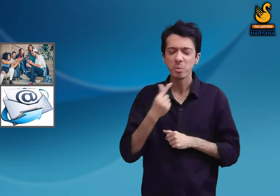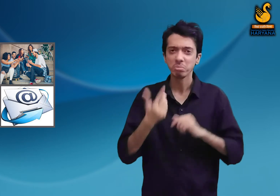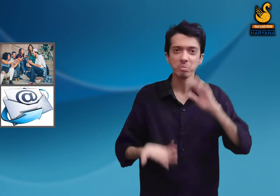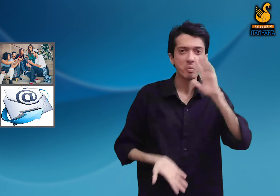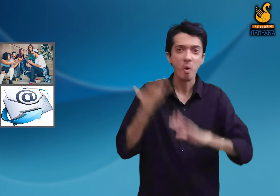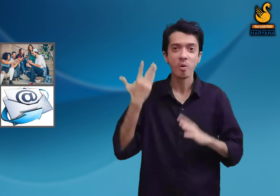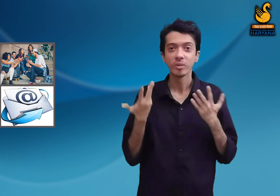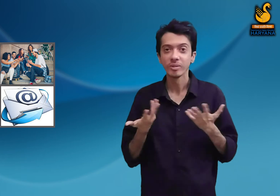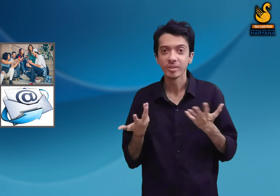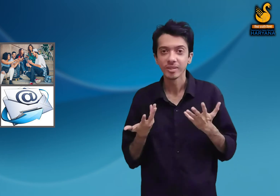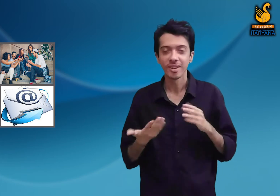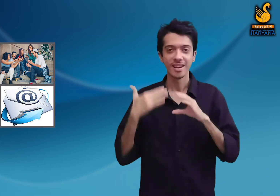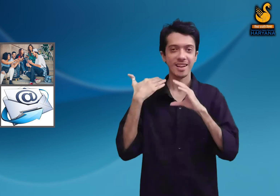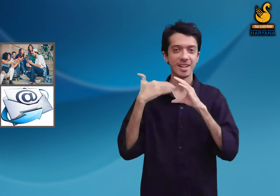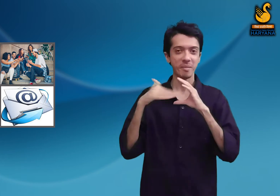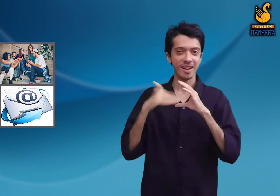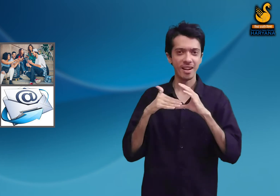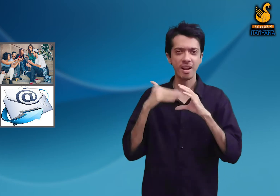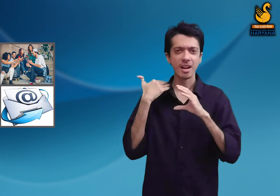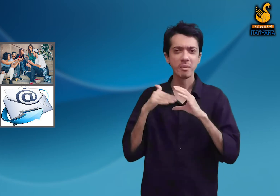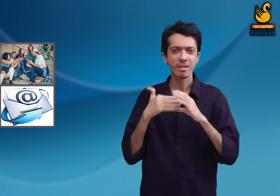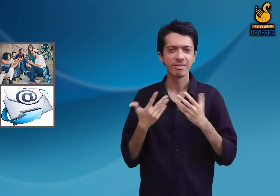Nowadays people use emails frequently.